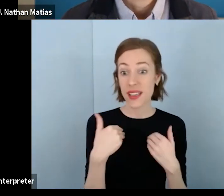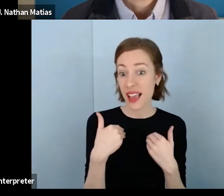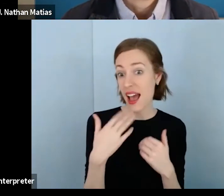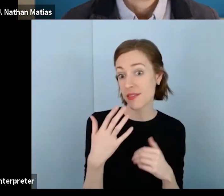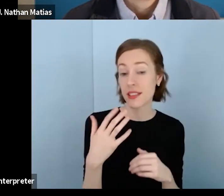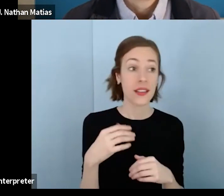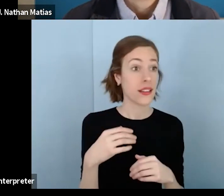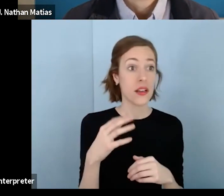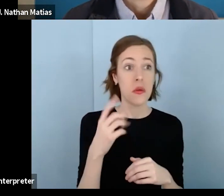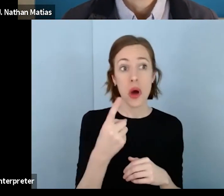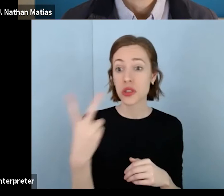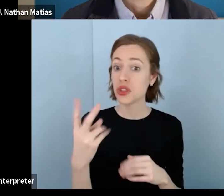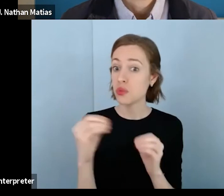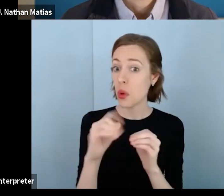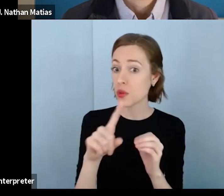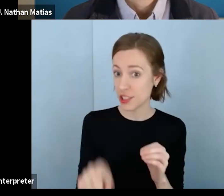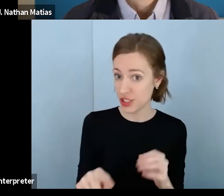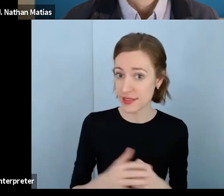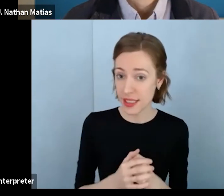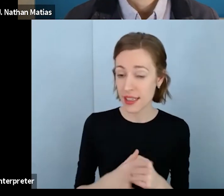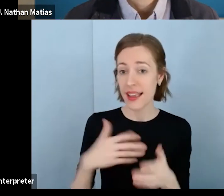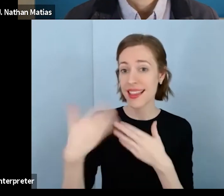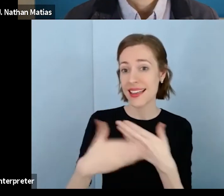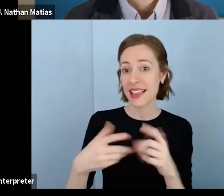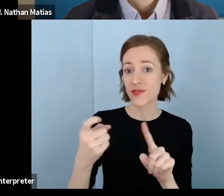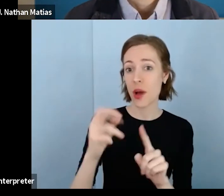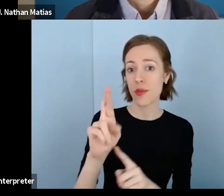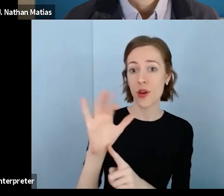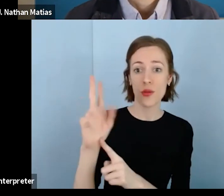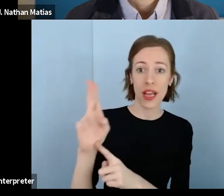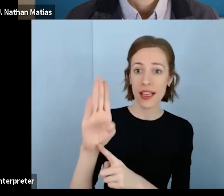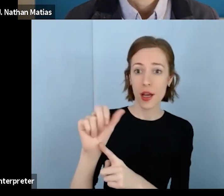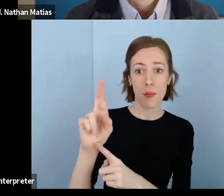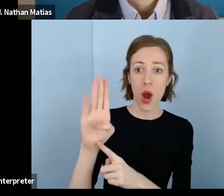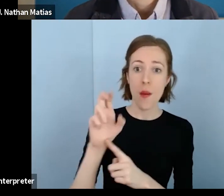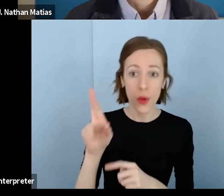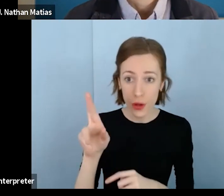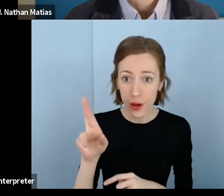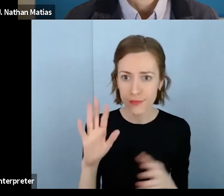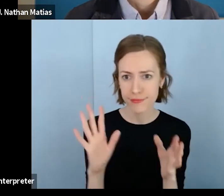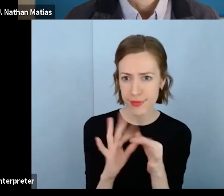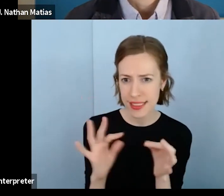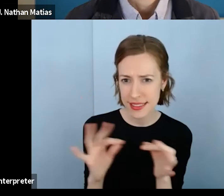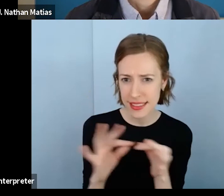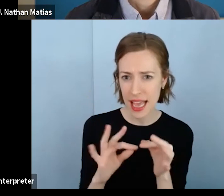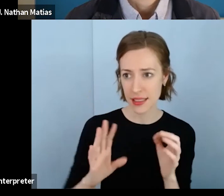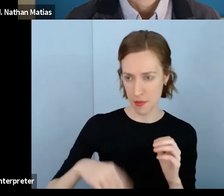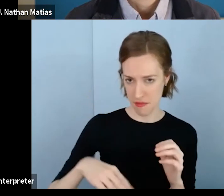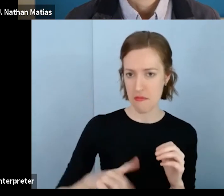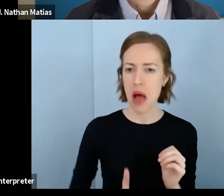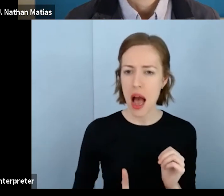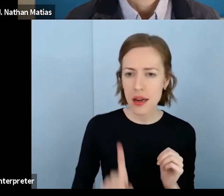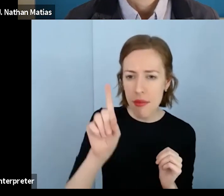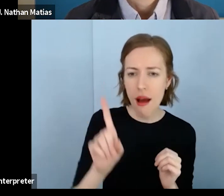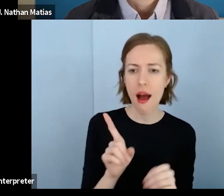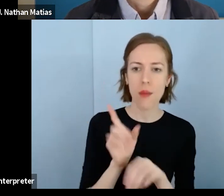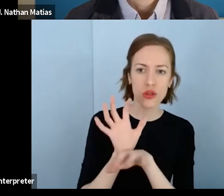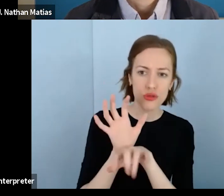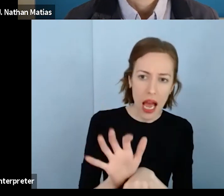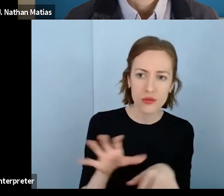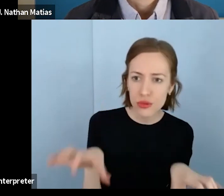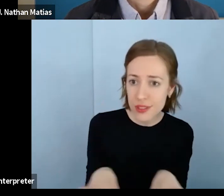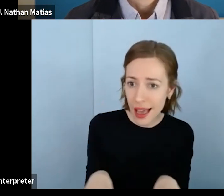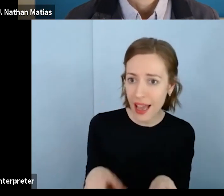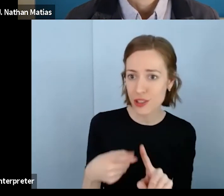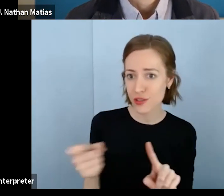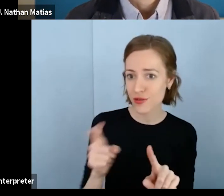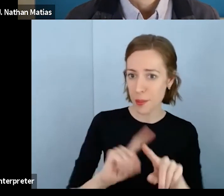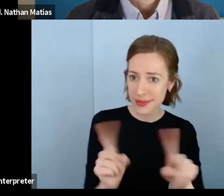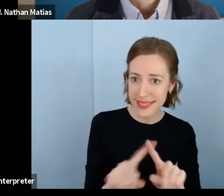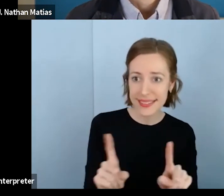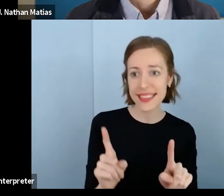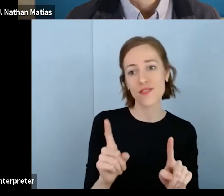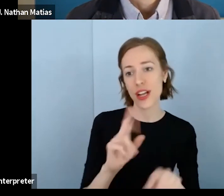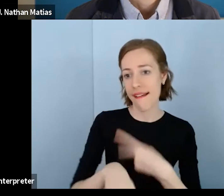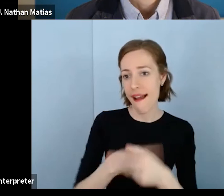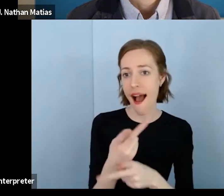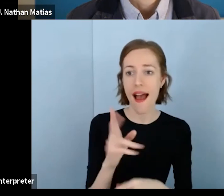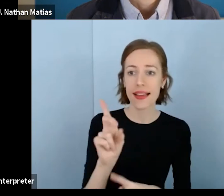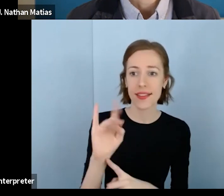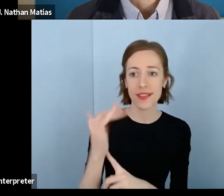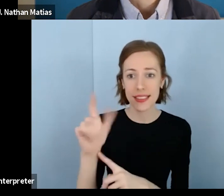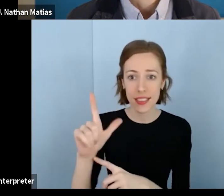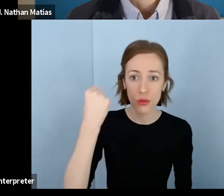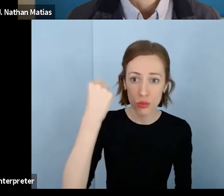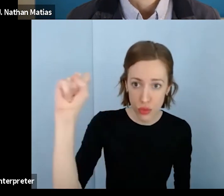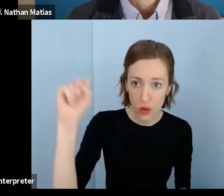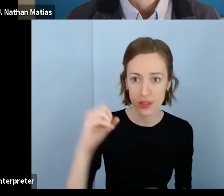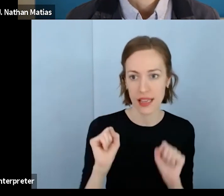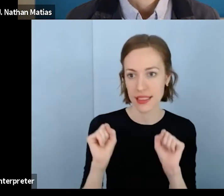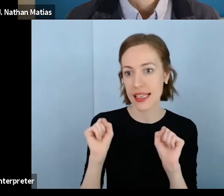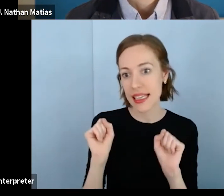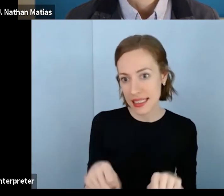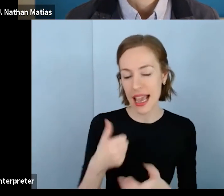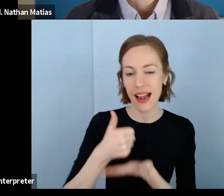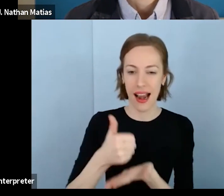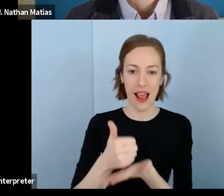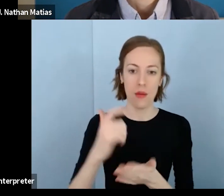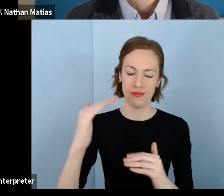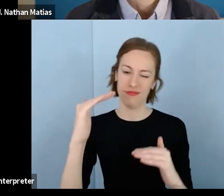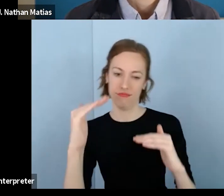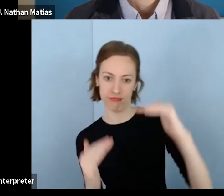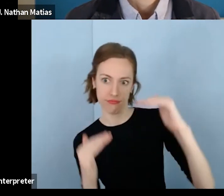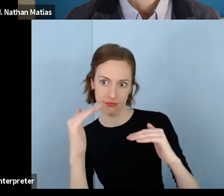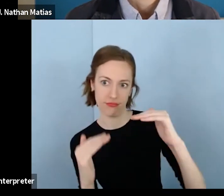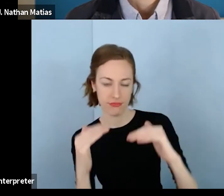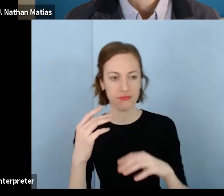Let me ask the next one. This is by from Rick Barber, who asks, or who says, a bottom up grassroots action embodied by different forms of digital protest can also play a key role in striking a better bargain between people and large online platforms.